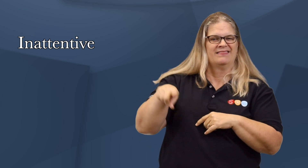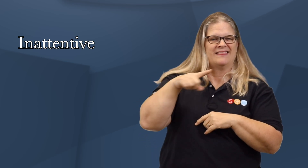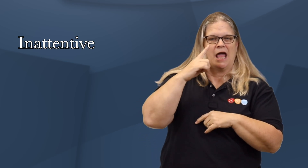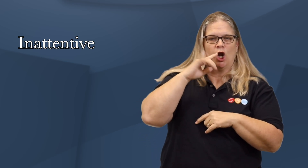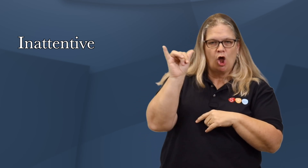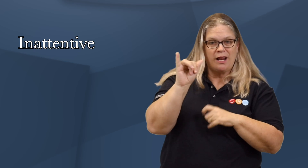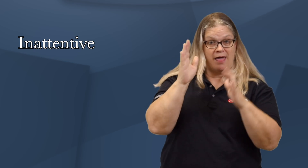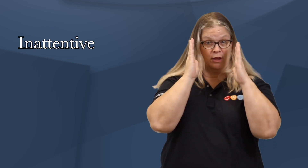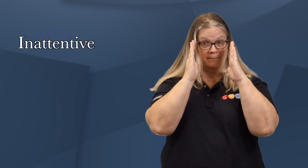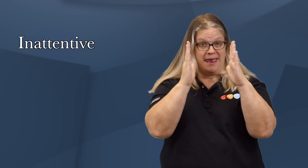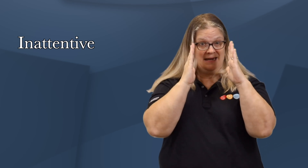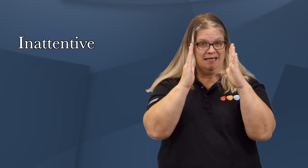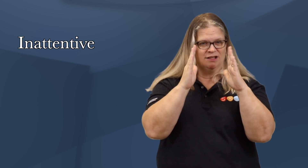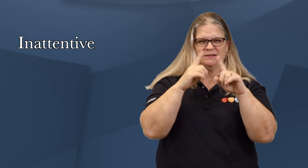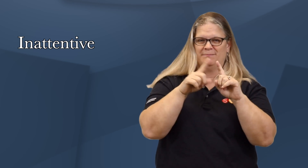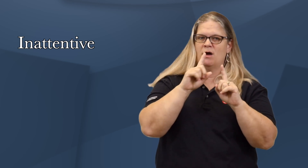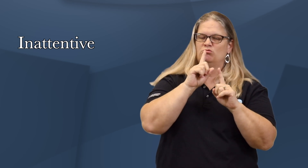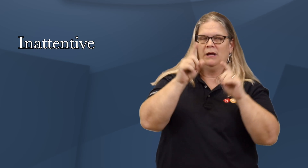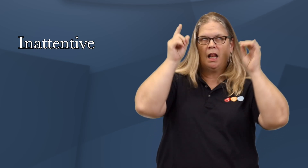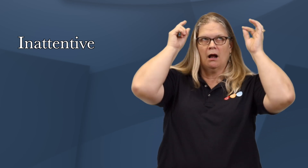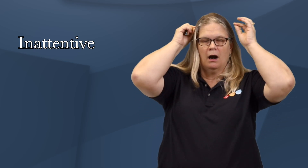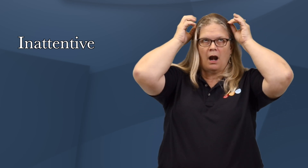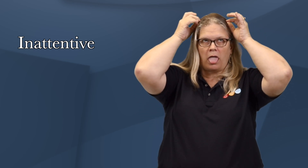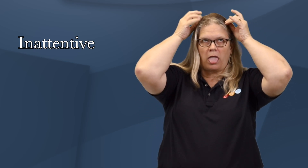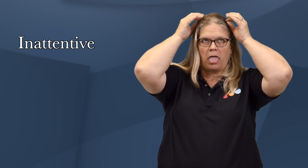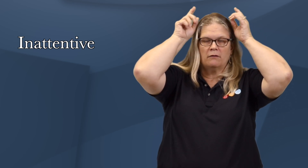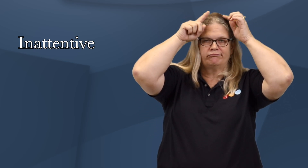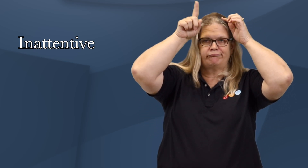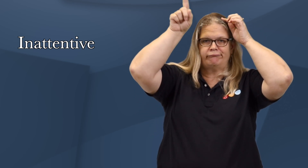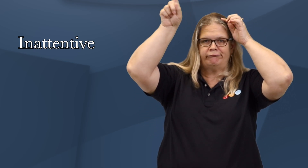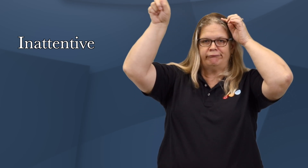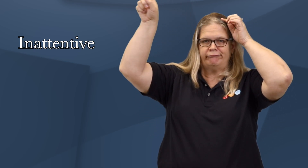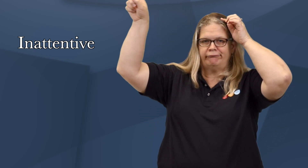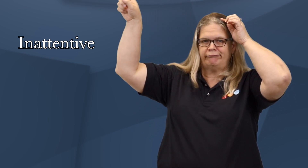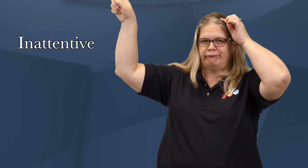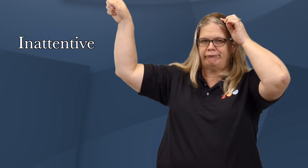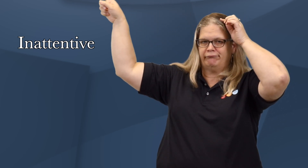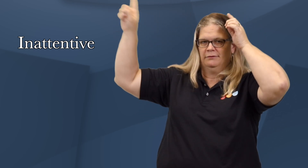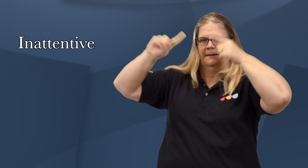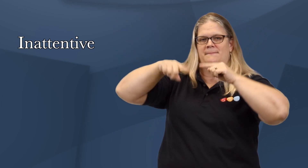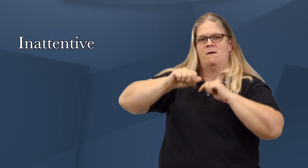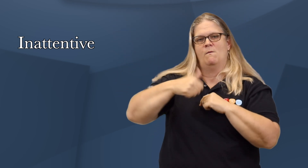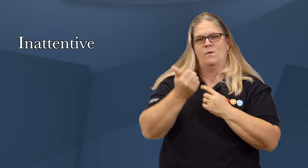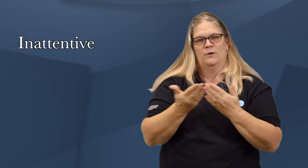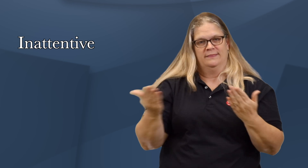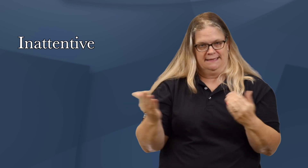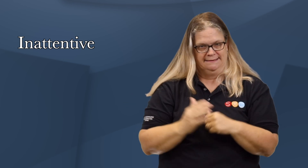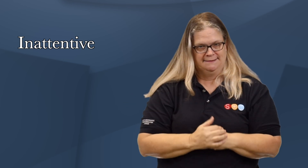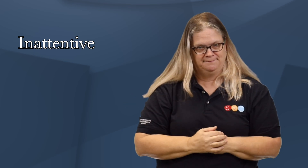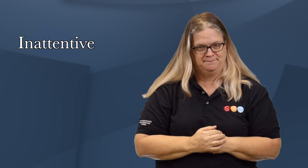They look like they're paying attention, but in reality, they're thinking about other things.